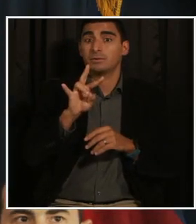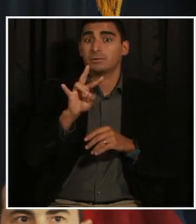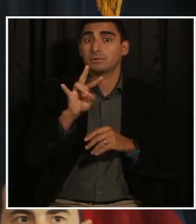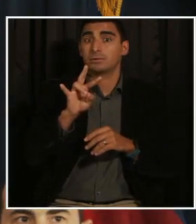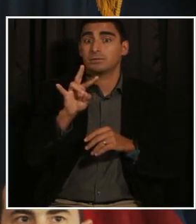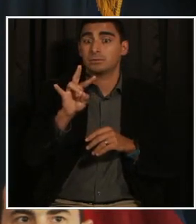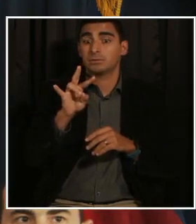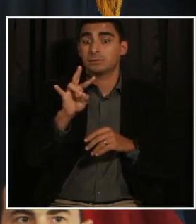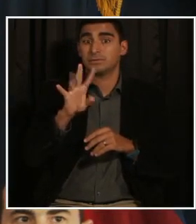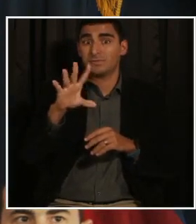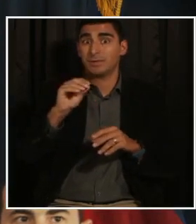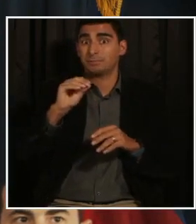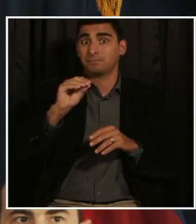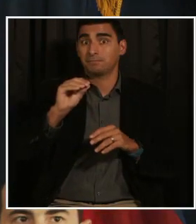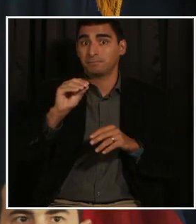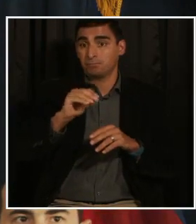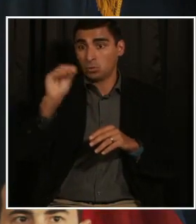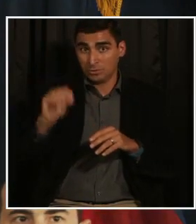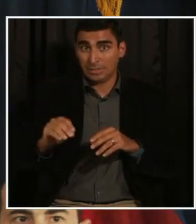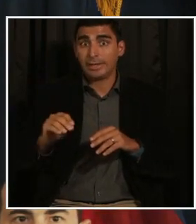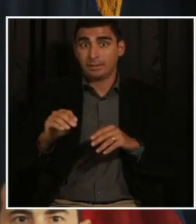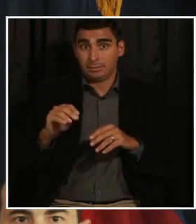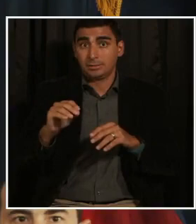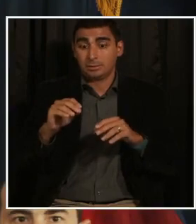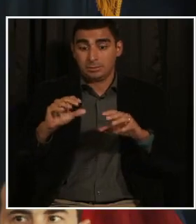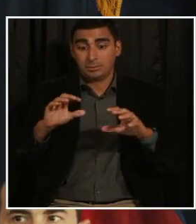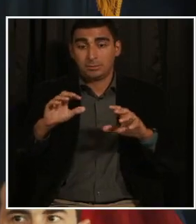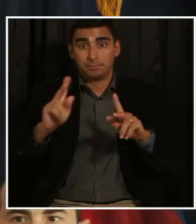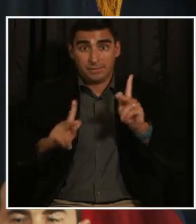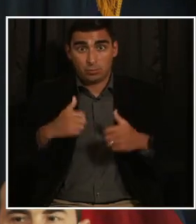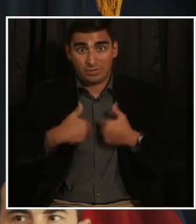eligible coloradans have gotten at least one dose of the vaccine that's only 58